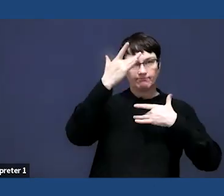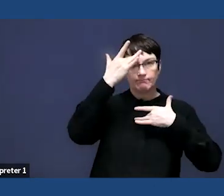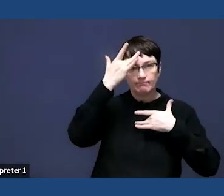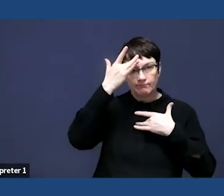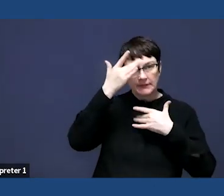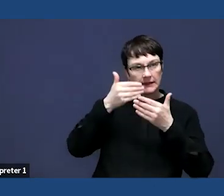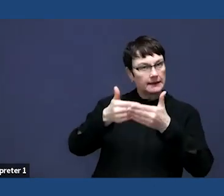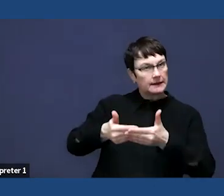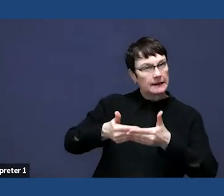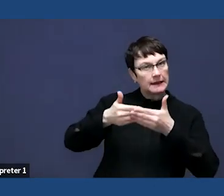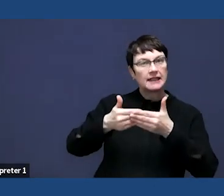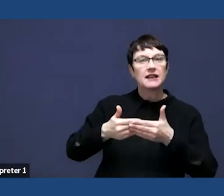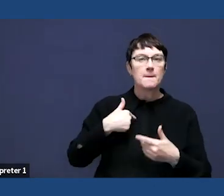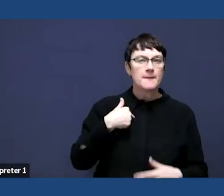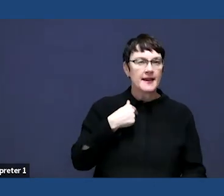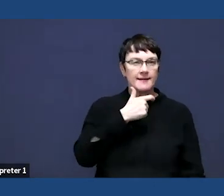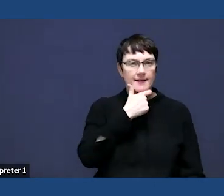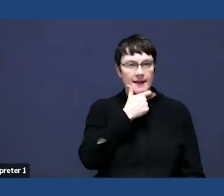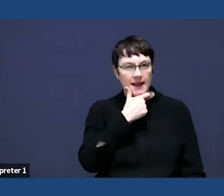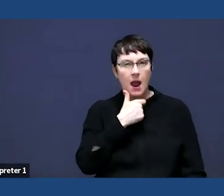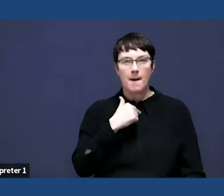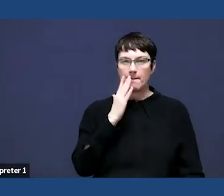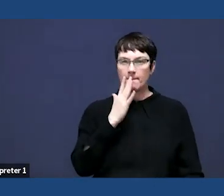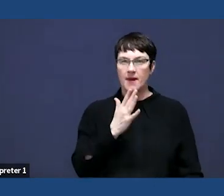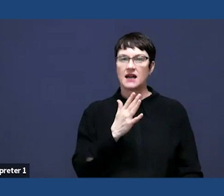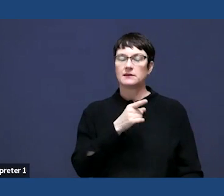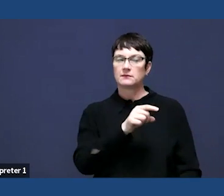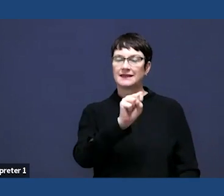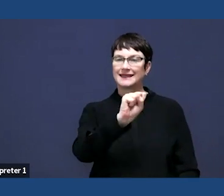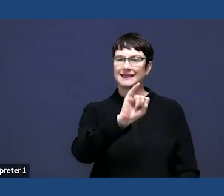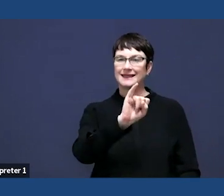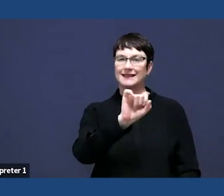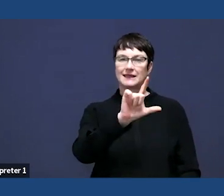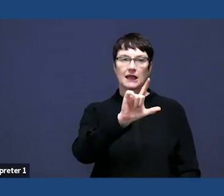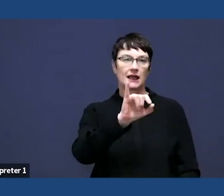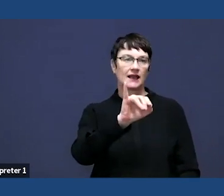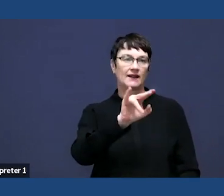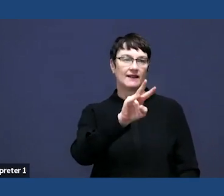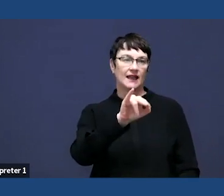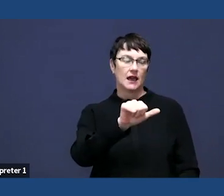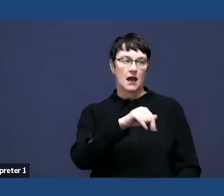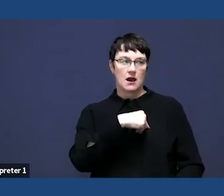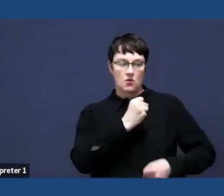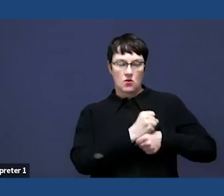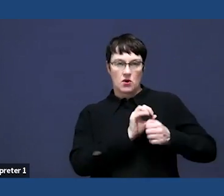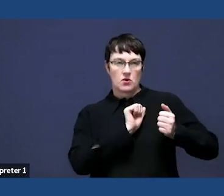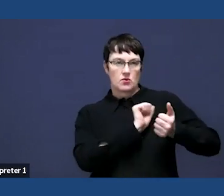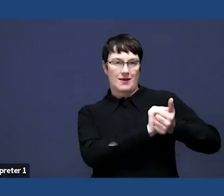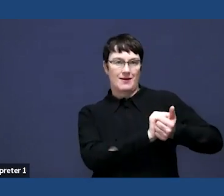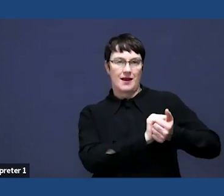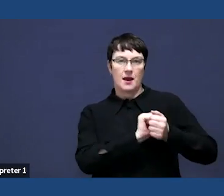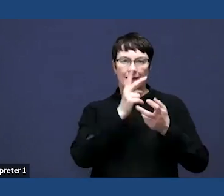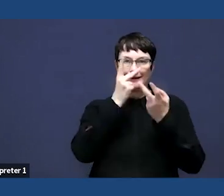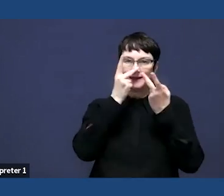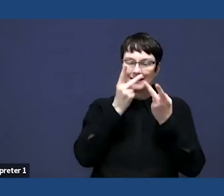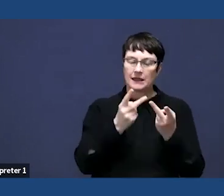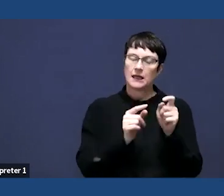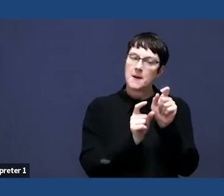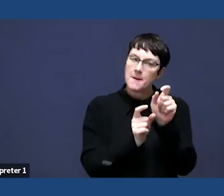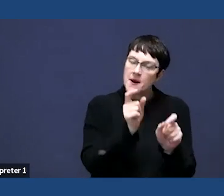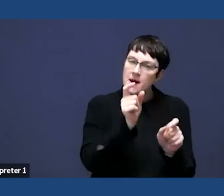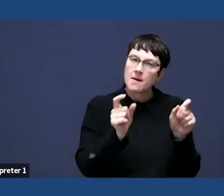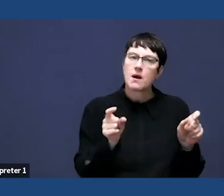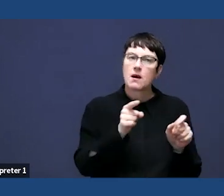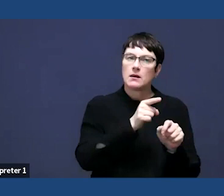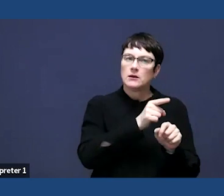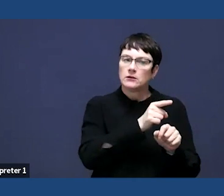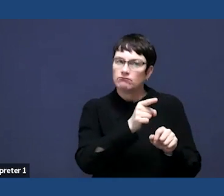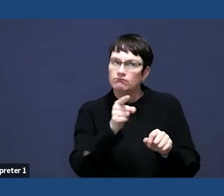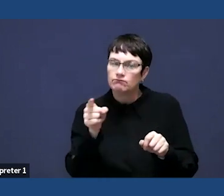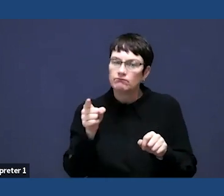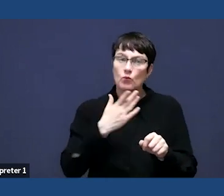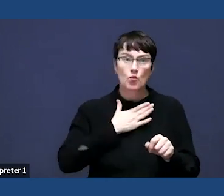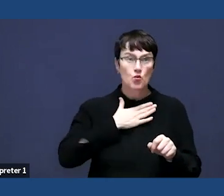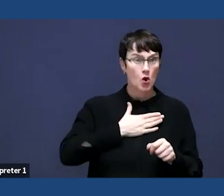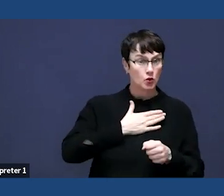and really equip caregivers around the world with know how on how to do simple things like